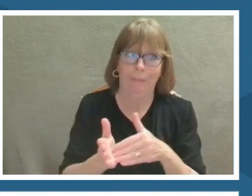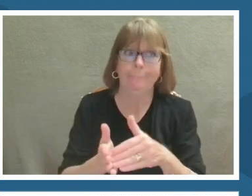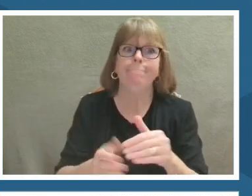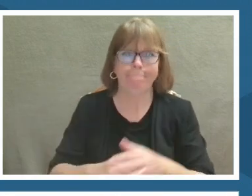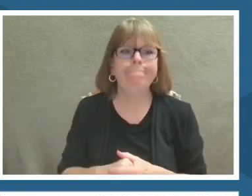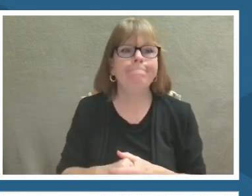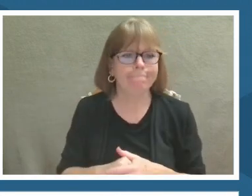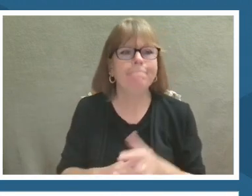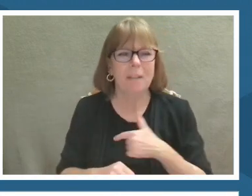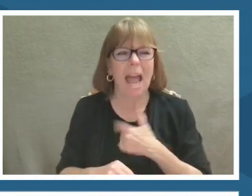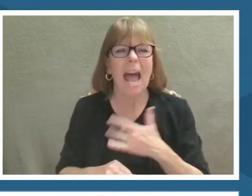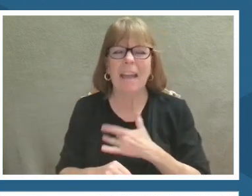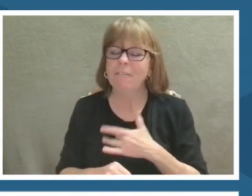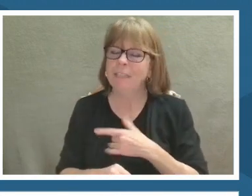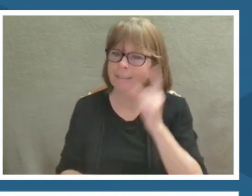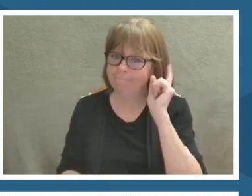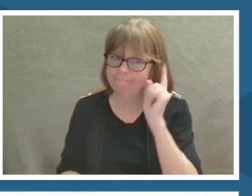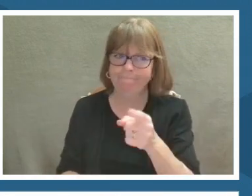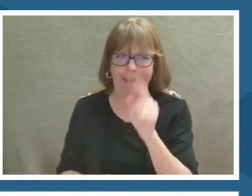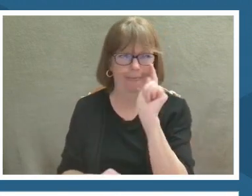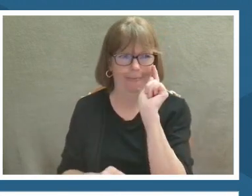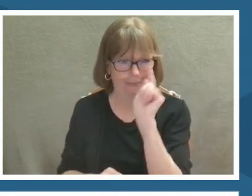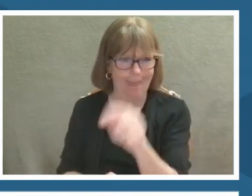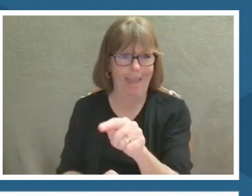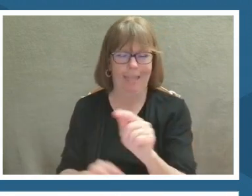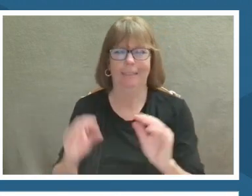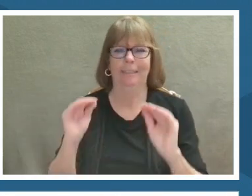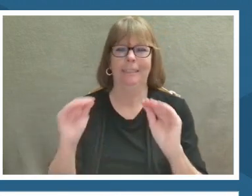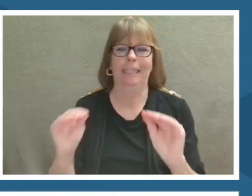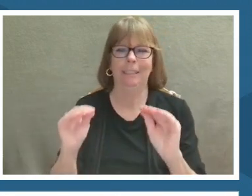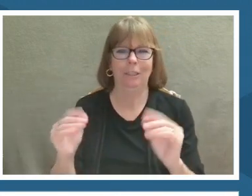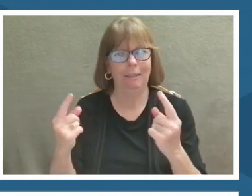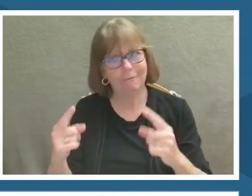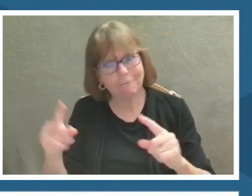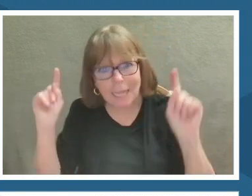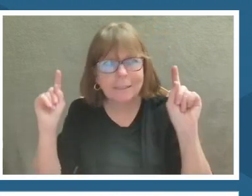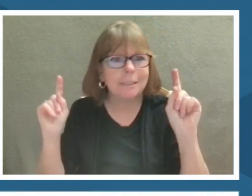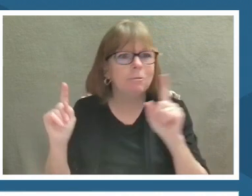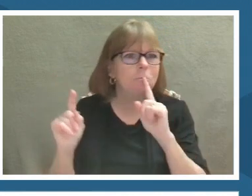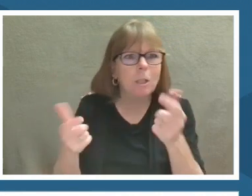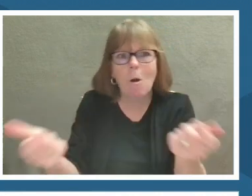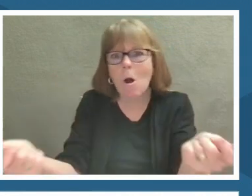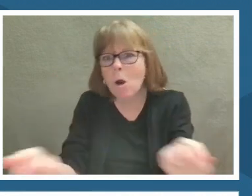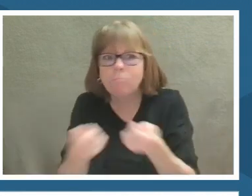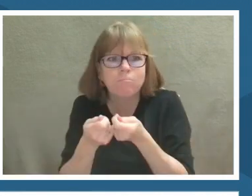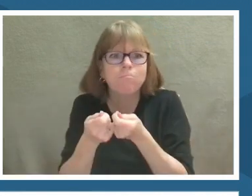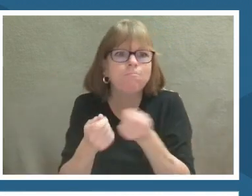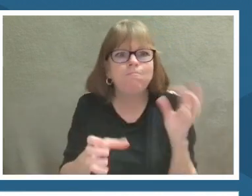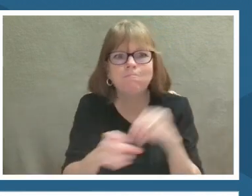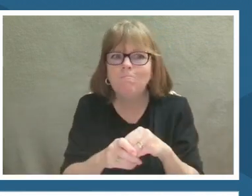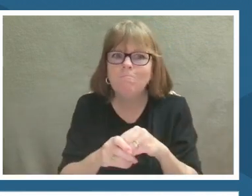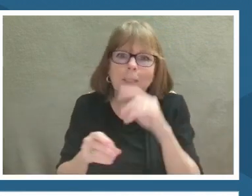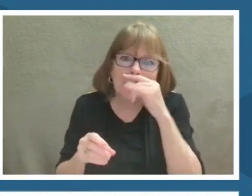really the type of teaching that is effective and engaging for kids